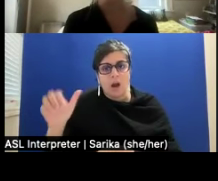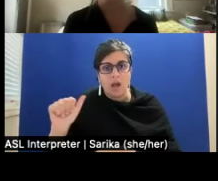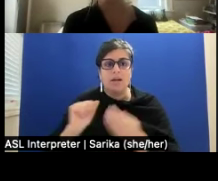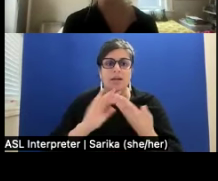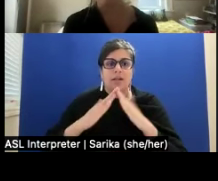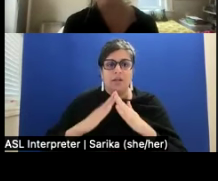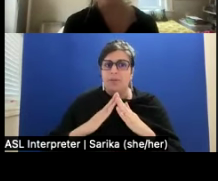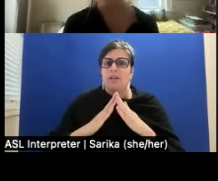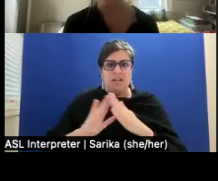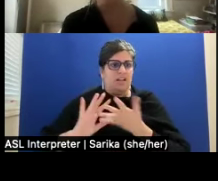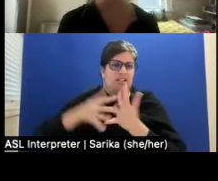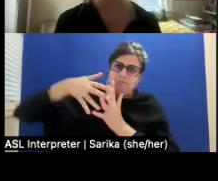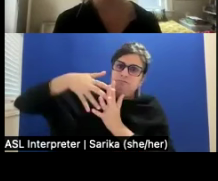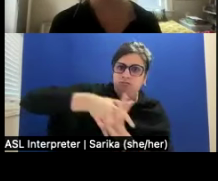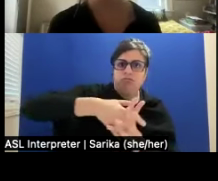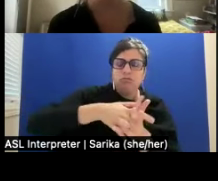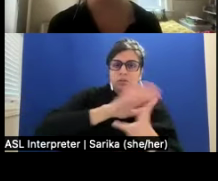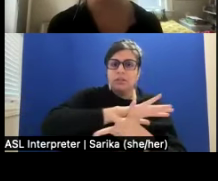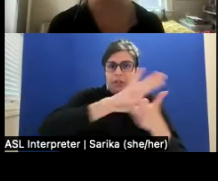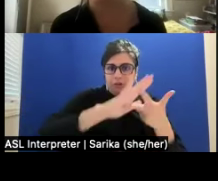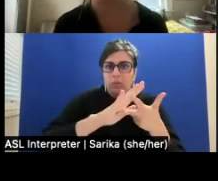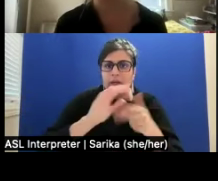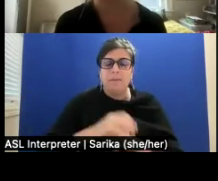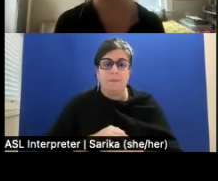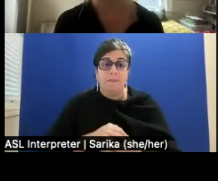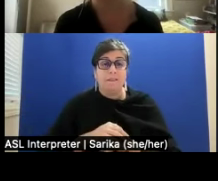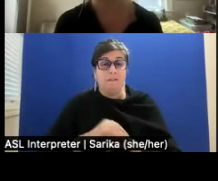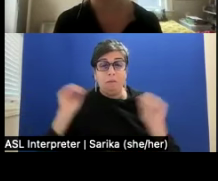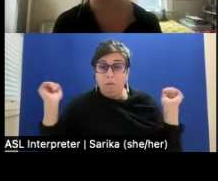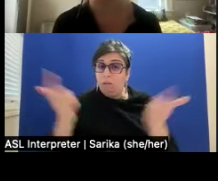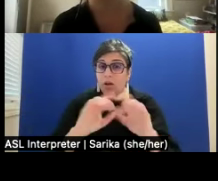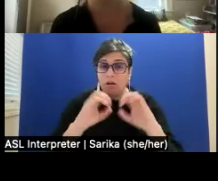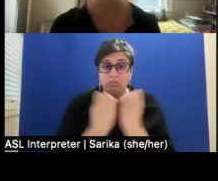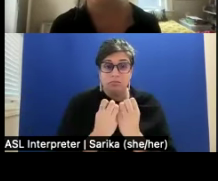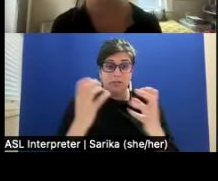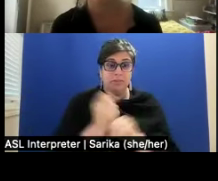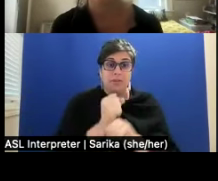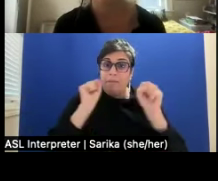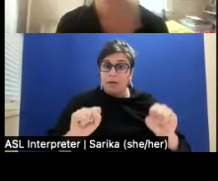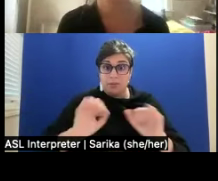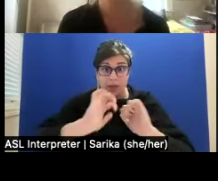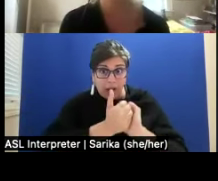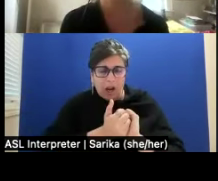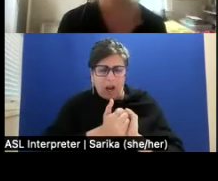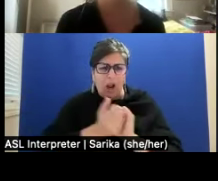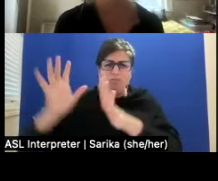All of these organizations coming together was really made possible by years and years of connections and conversations.